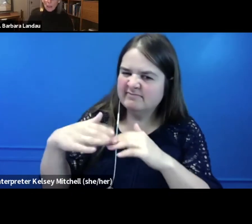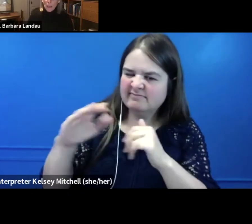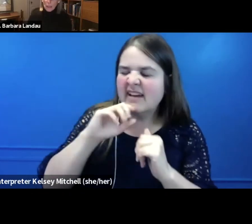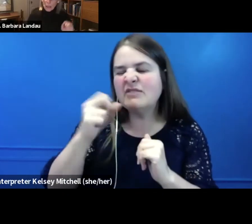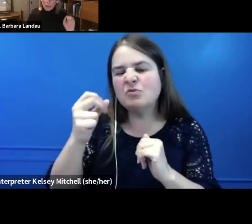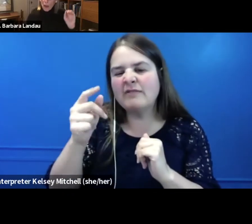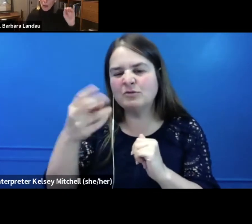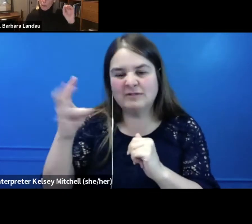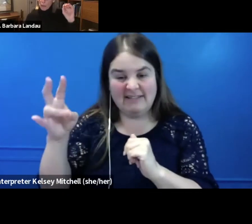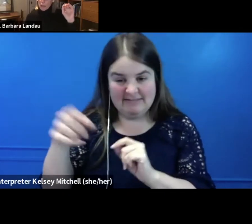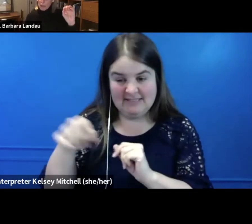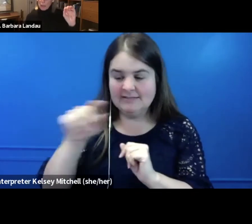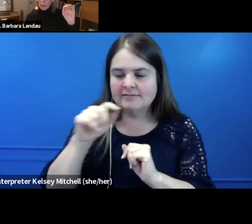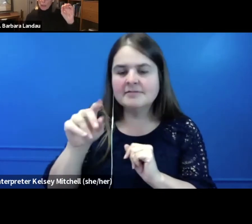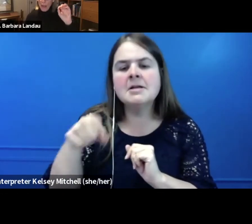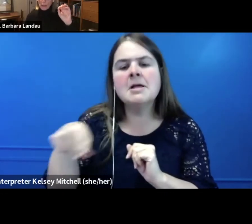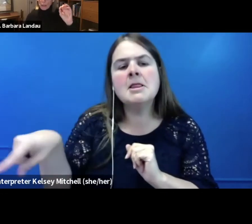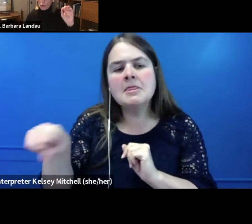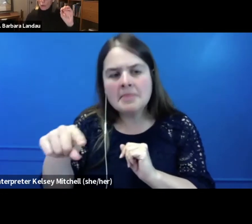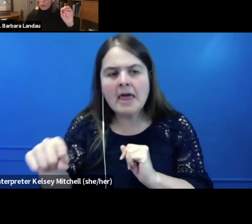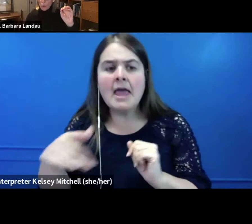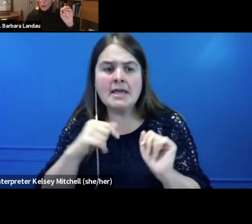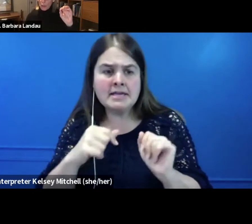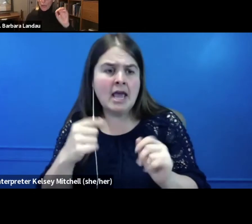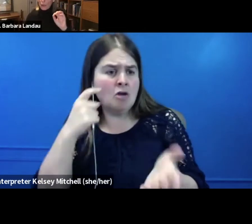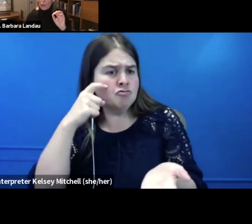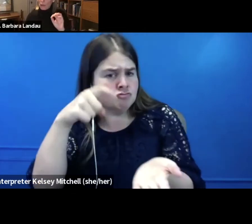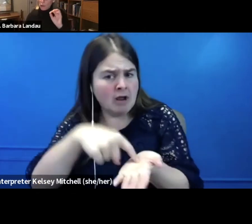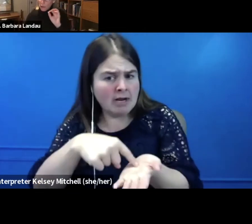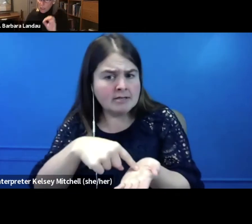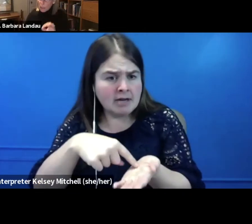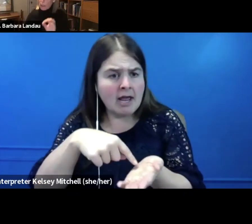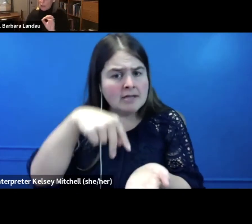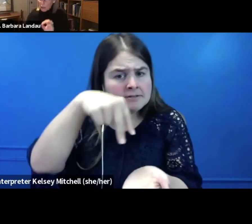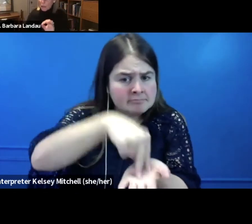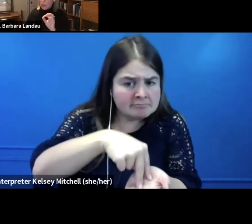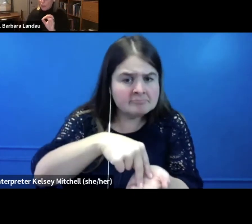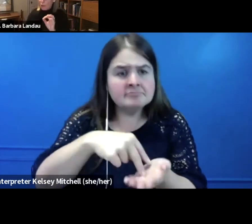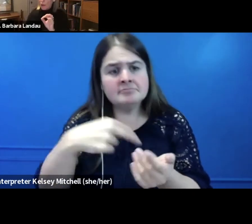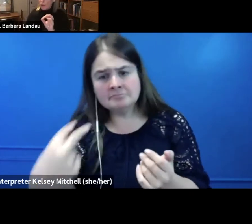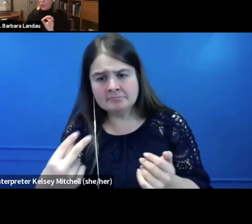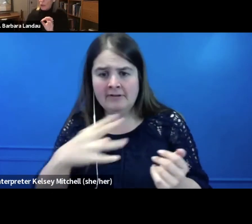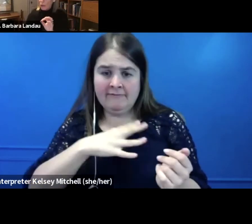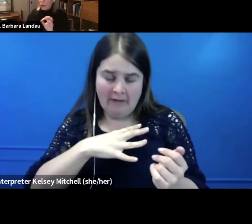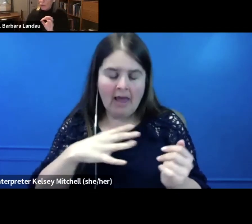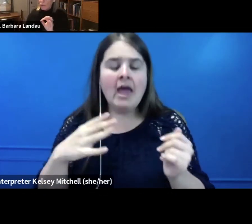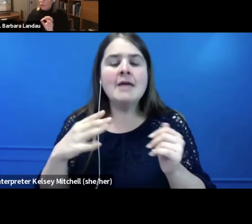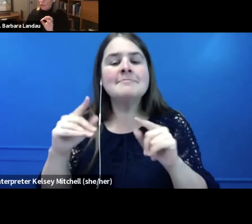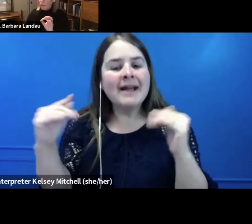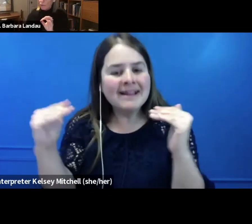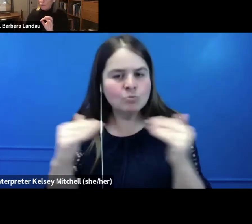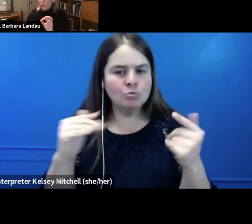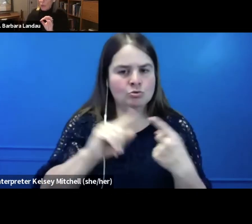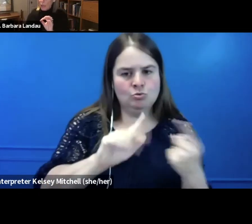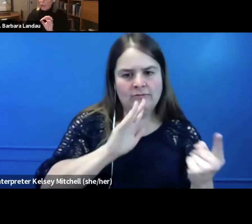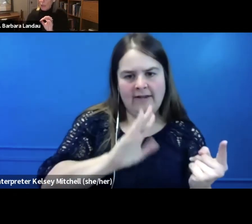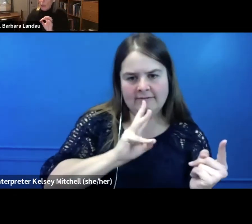they identify both canonical and unusual viewpoints at the level of a typically developing five or six year old